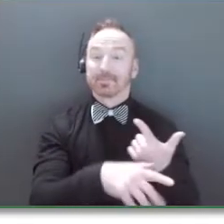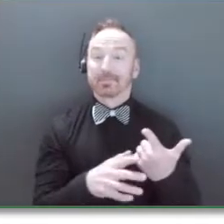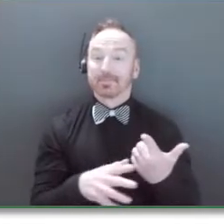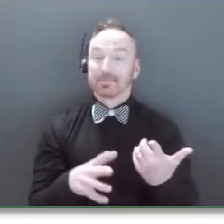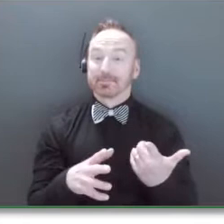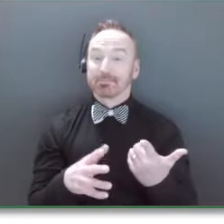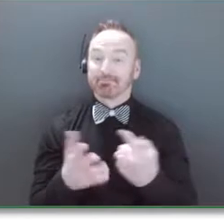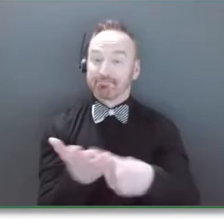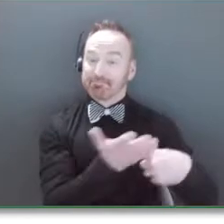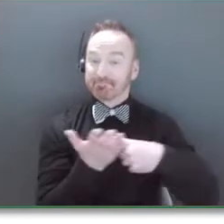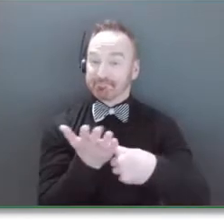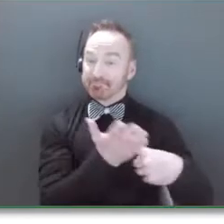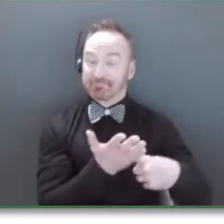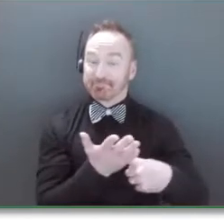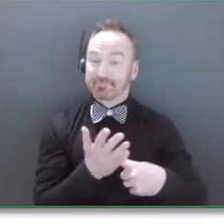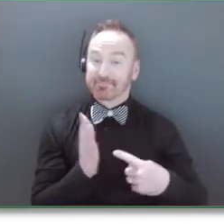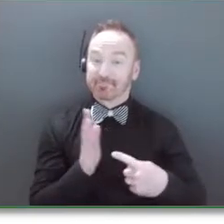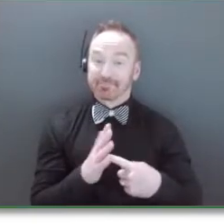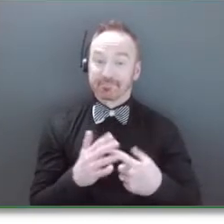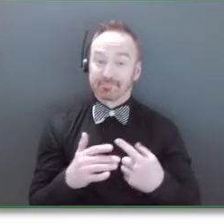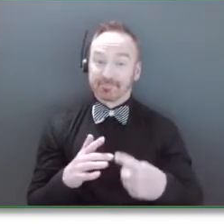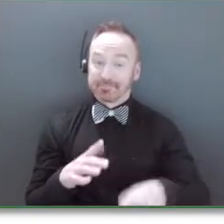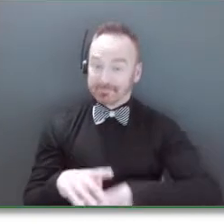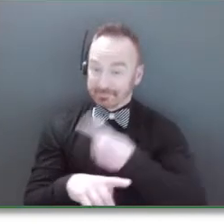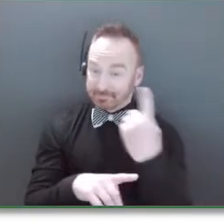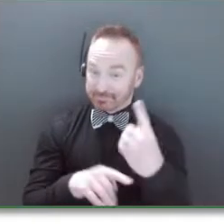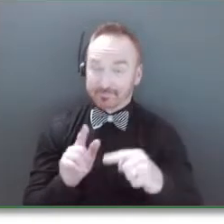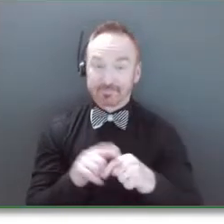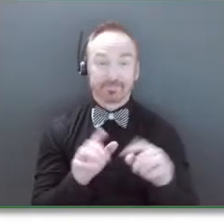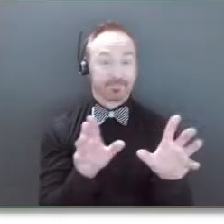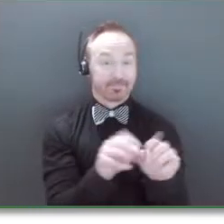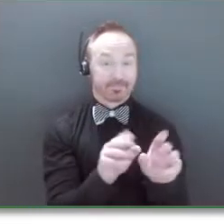Just a reminder information about how to submit questions and how to access the